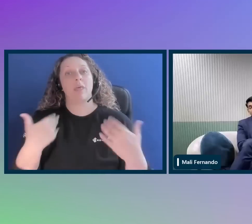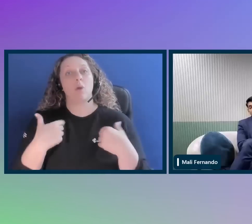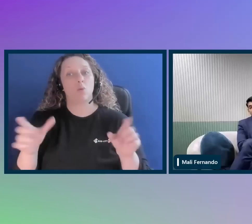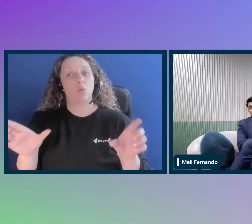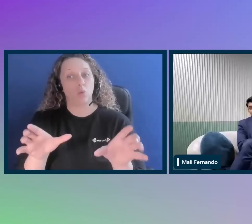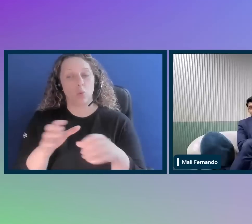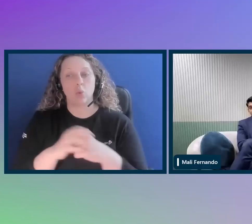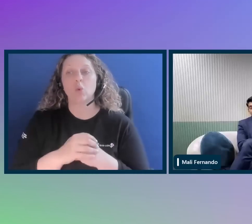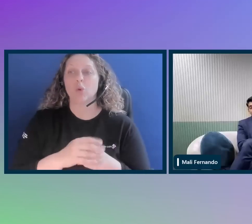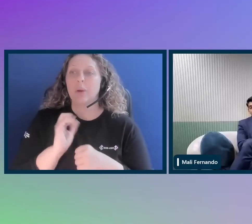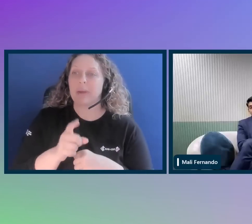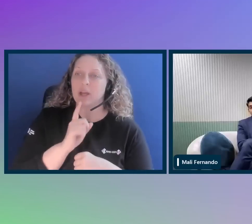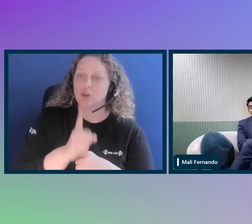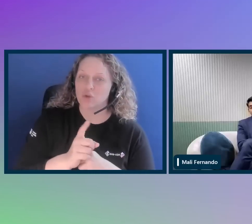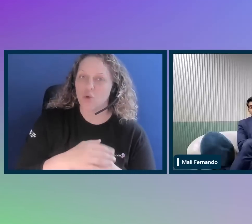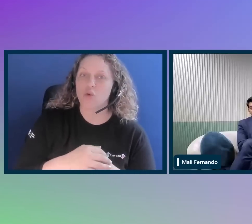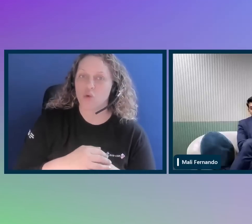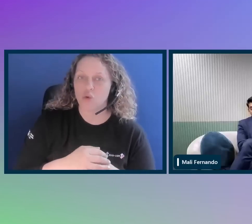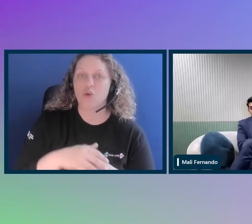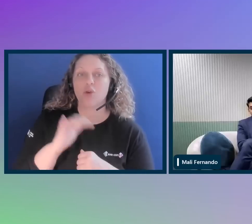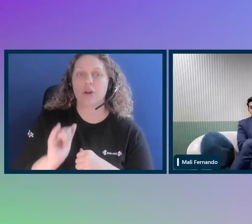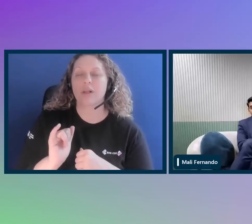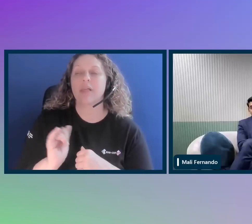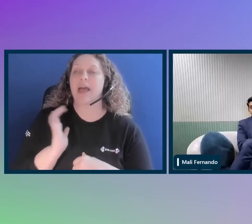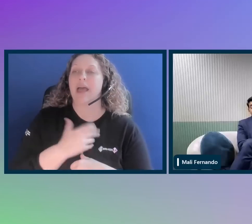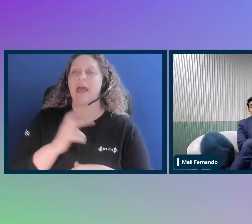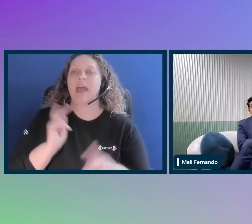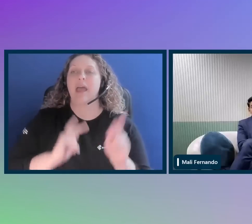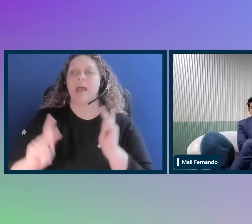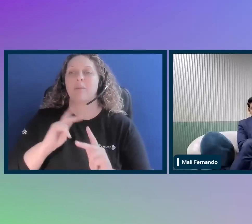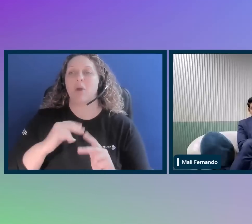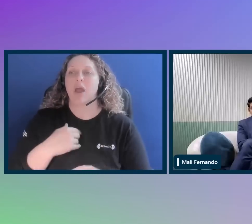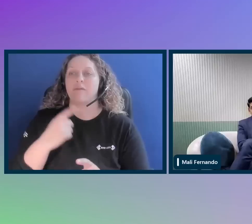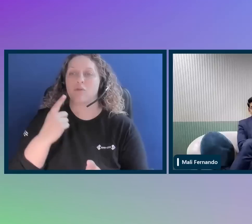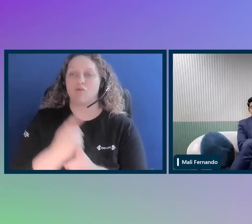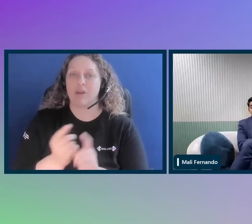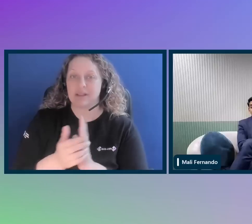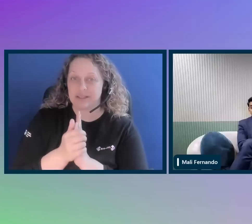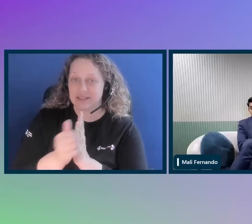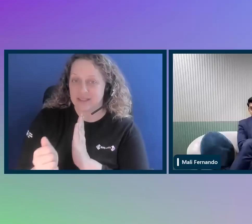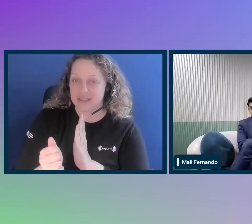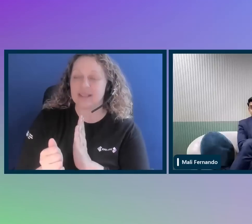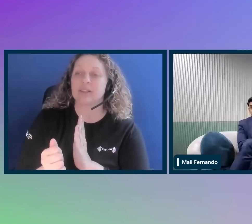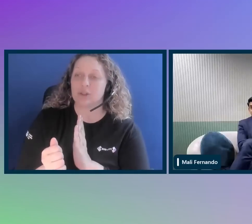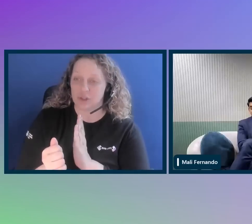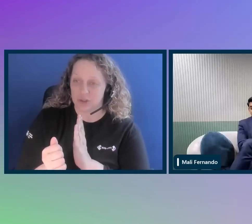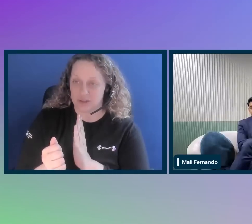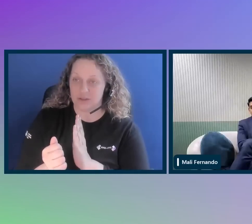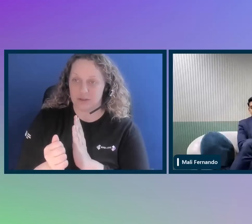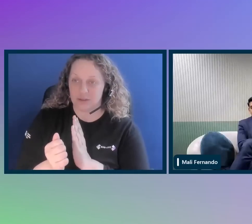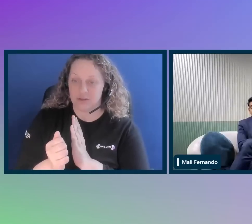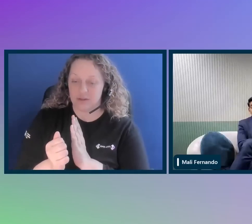is making sure that our people have the right skills within their specific job role